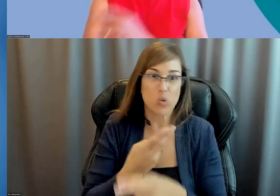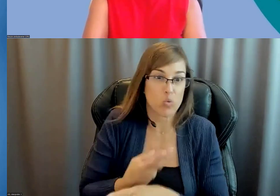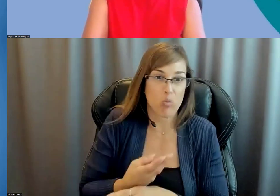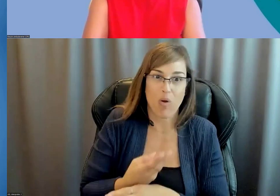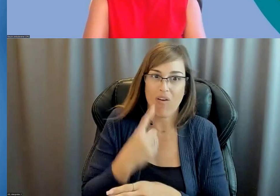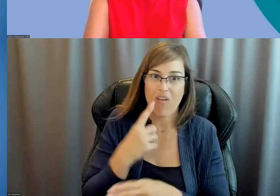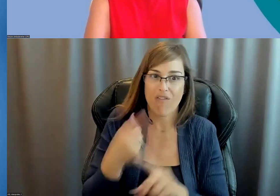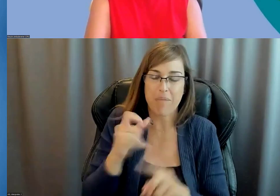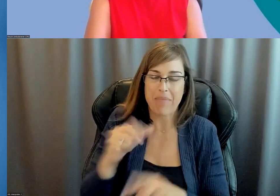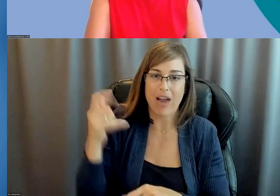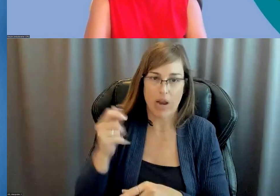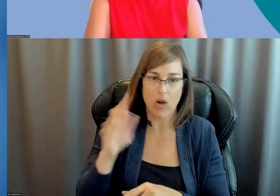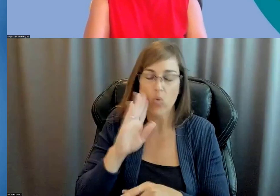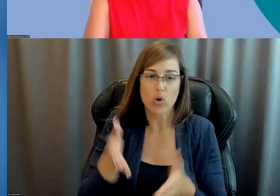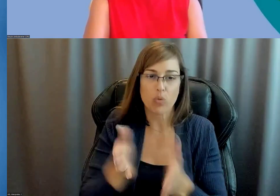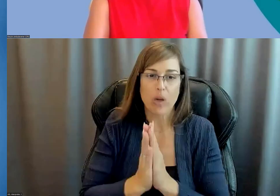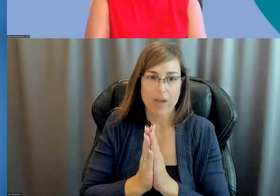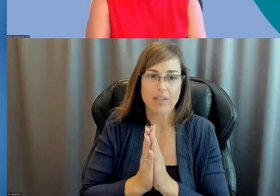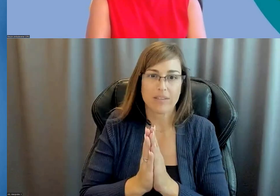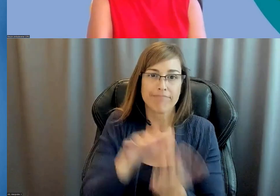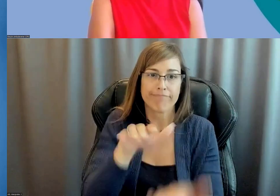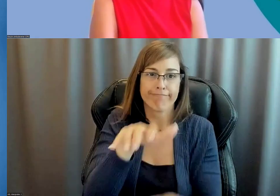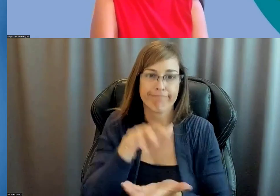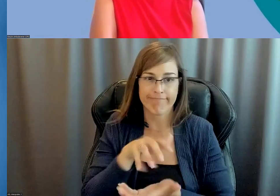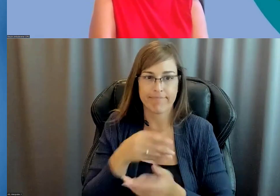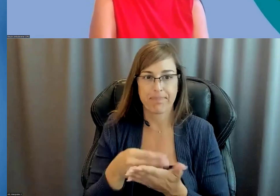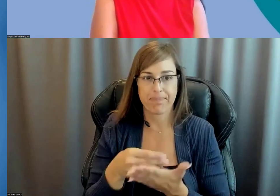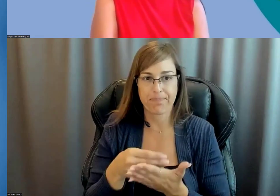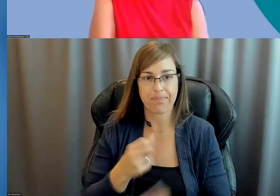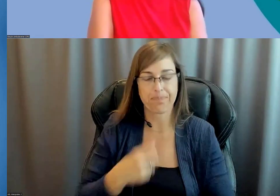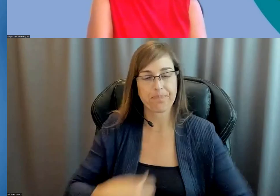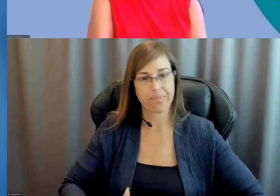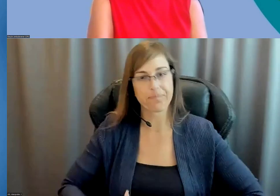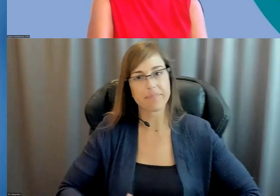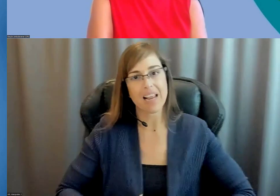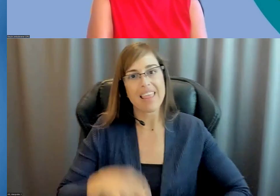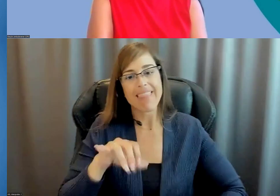and therefore, we would request the return of funds. So that's kind of one example.